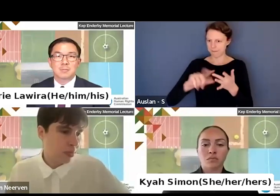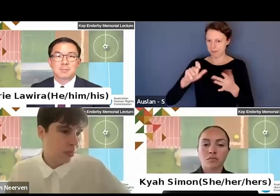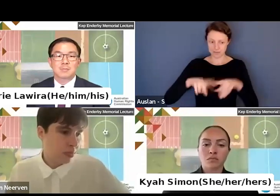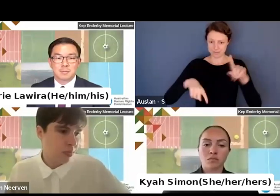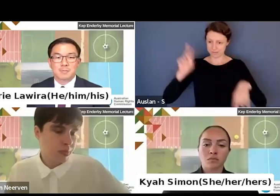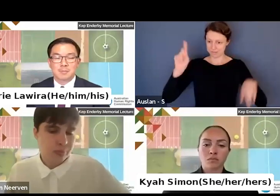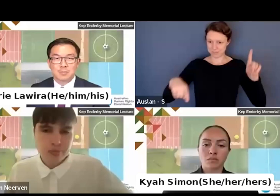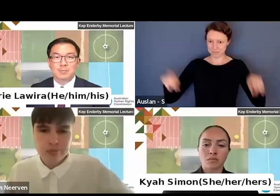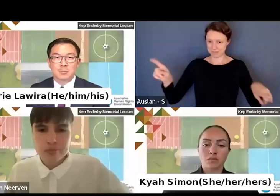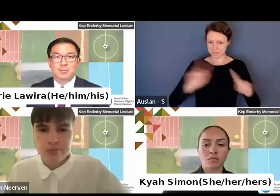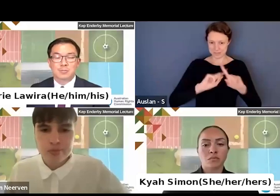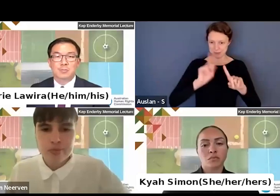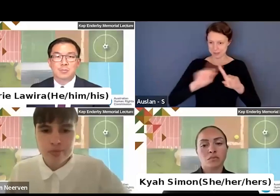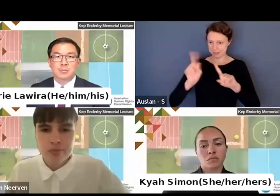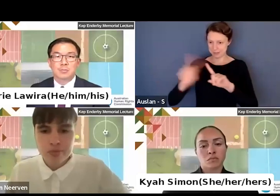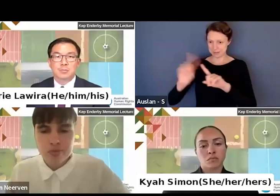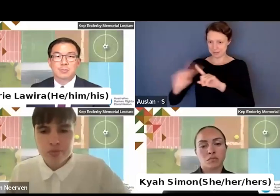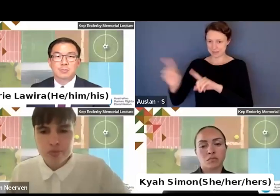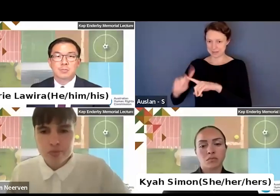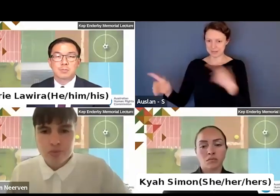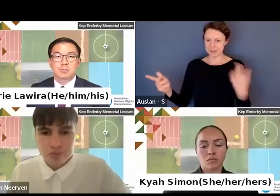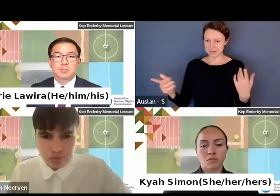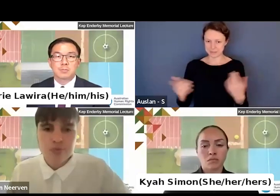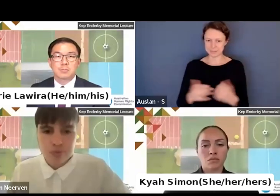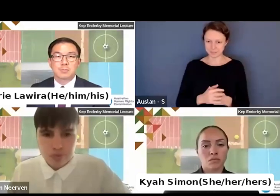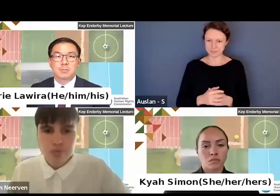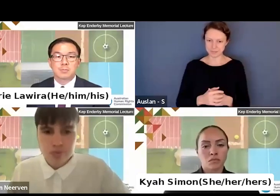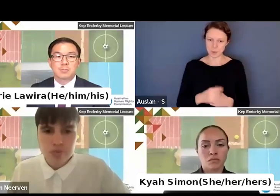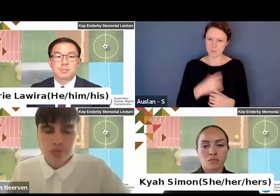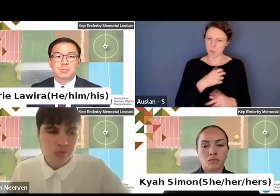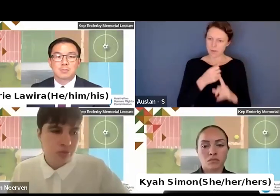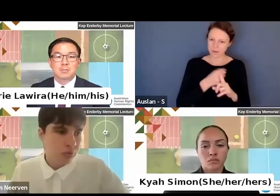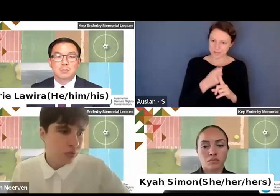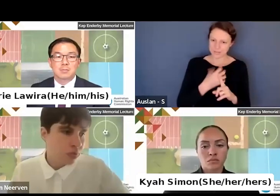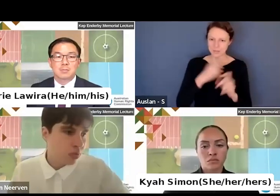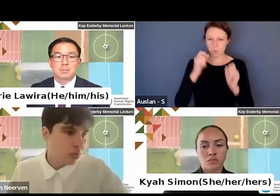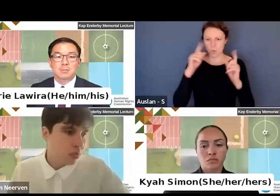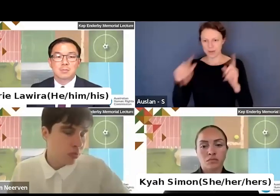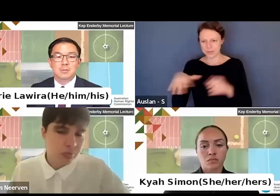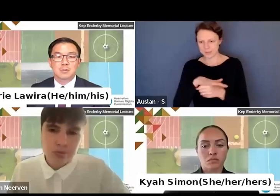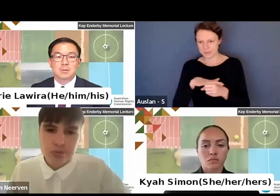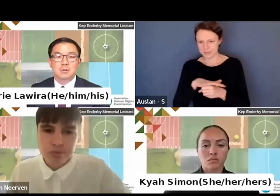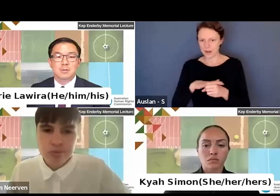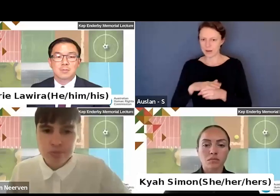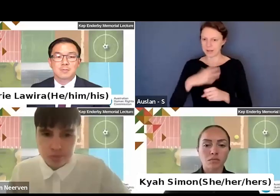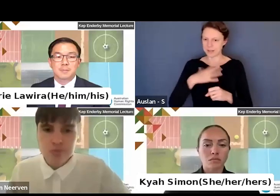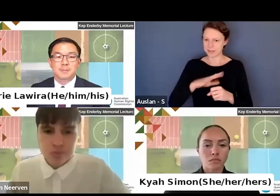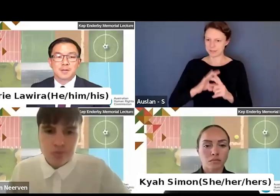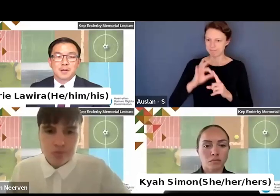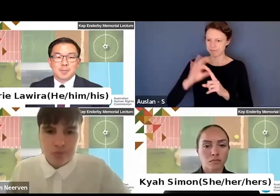There's also greater awareness of these issues and more advocacy in this area. So I think all these initiatives need to be implement.